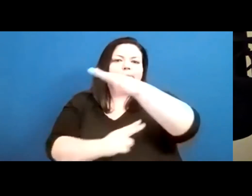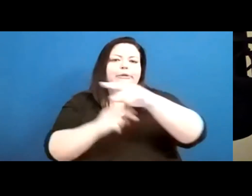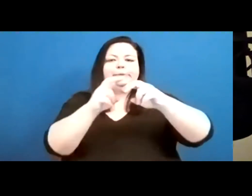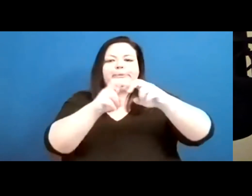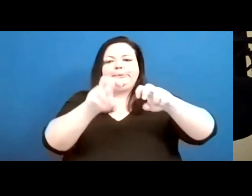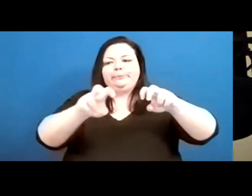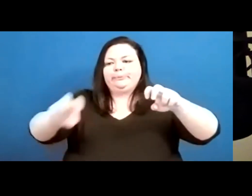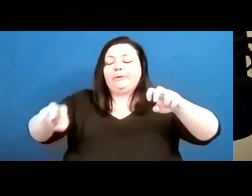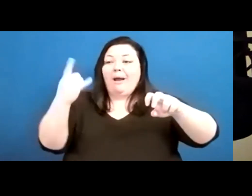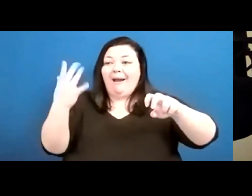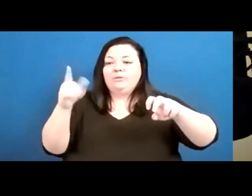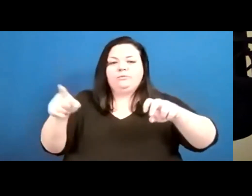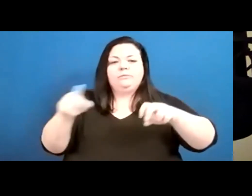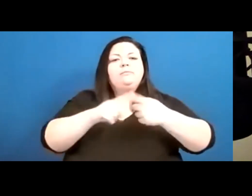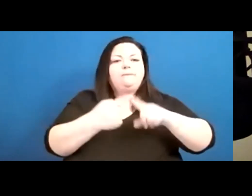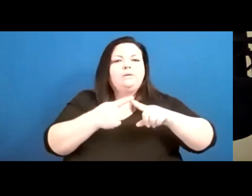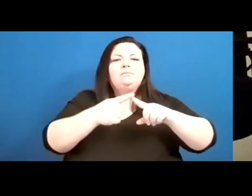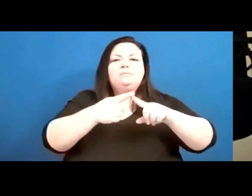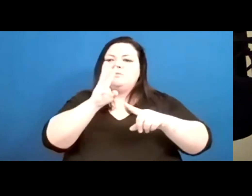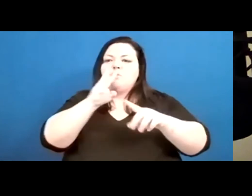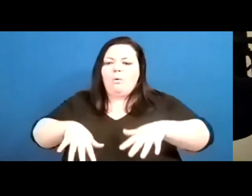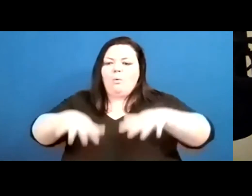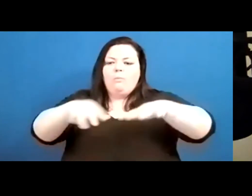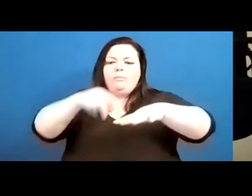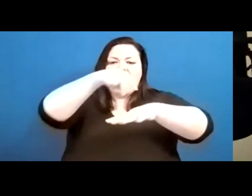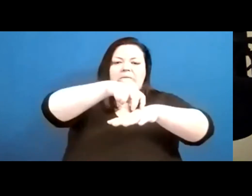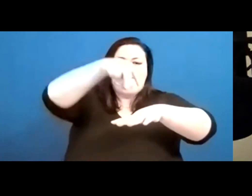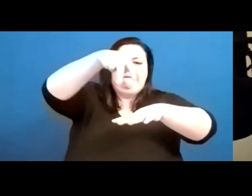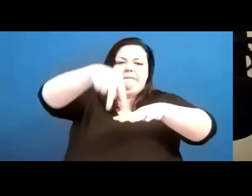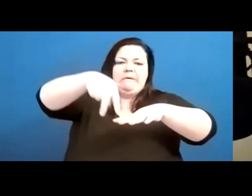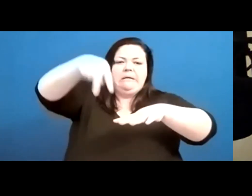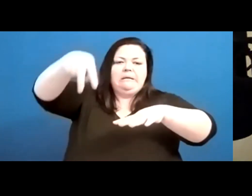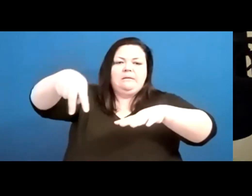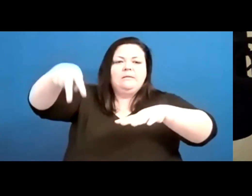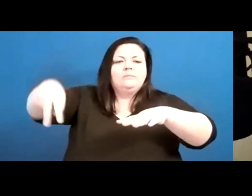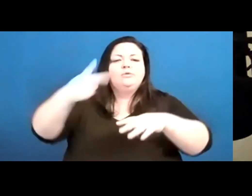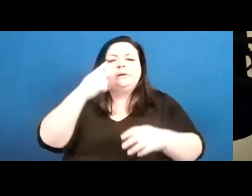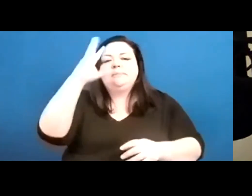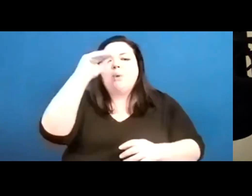can cross their flooded schoolyard./ Boys in royal blue shorts and red rain boots,/